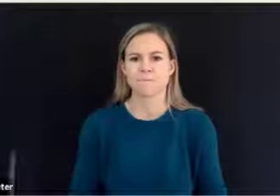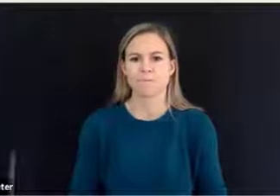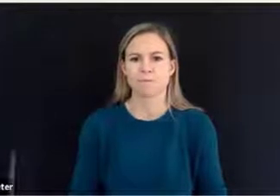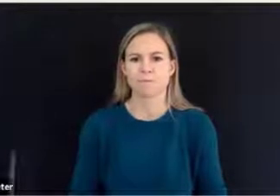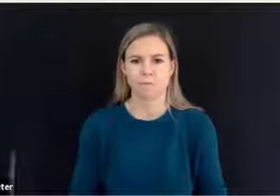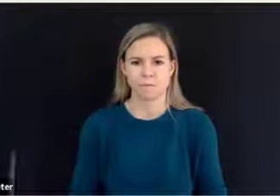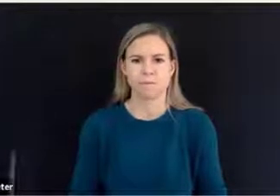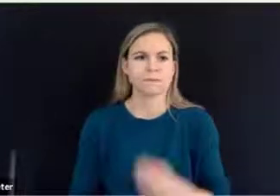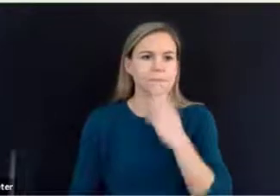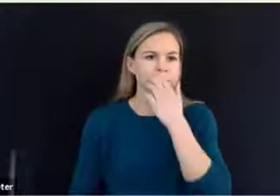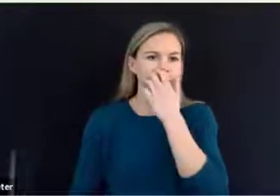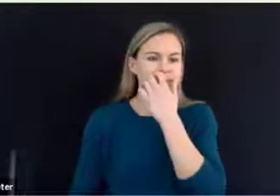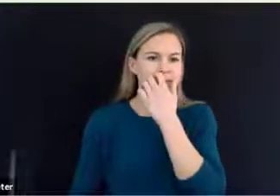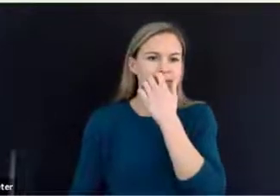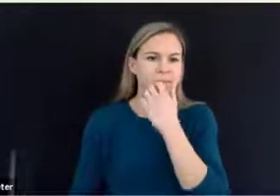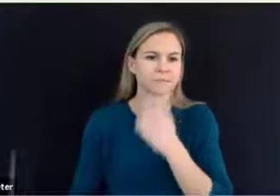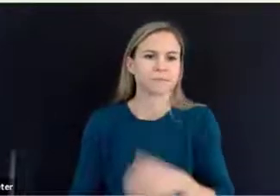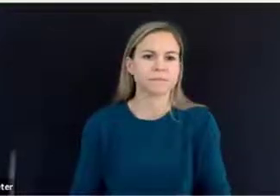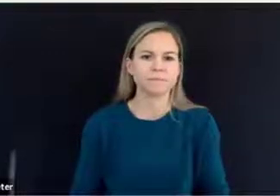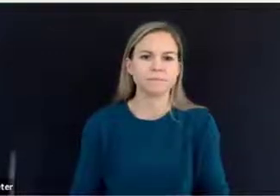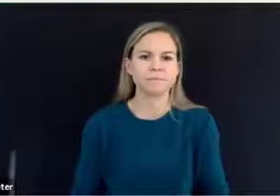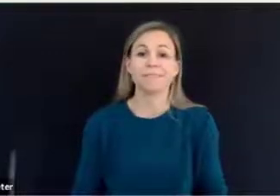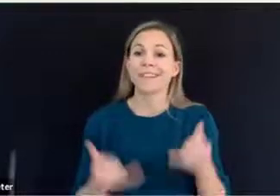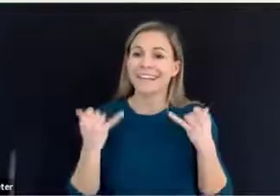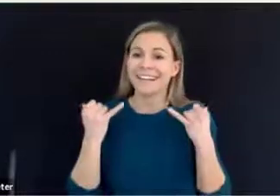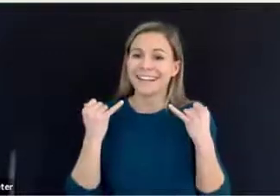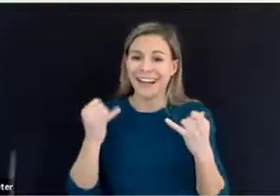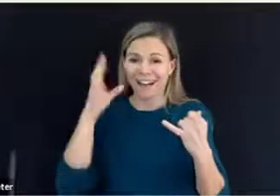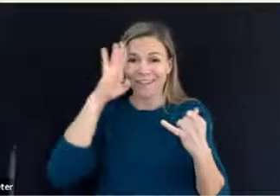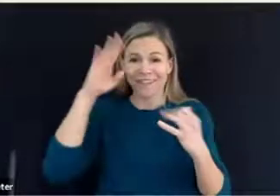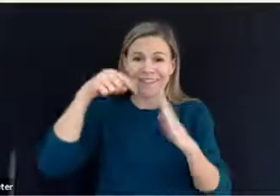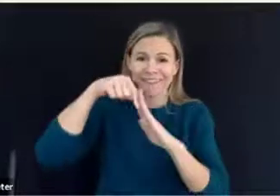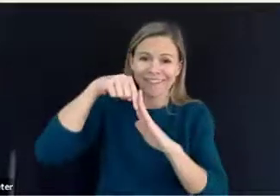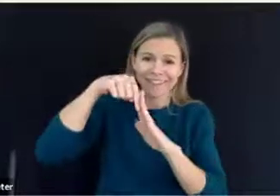All right, so let's dive deeper into terminology.